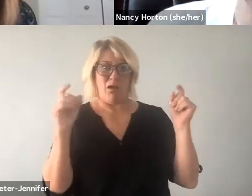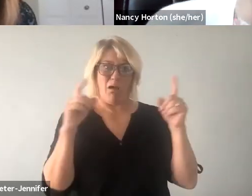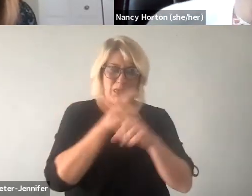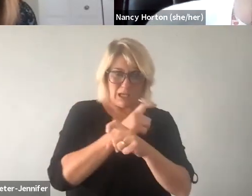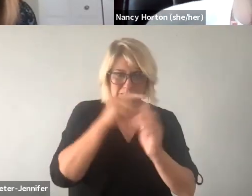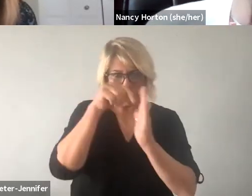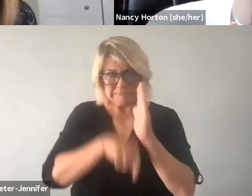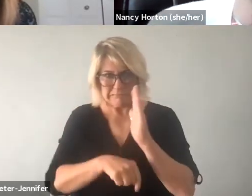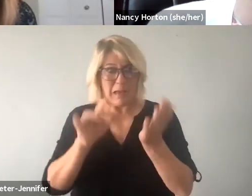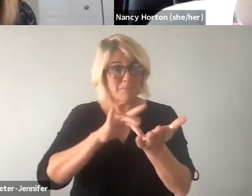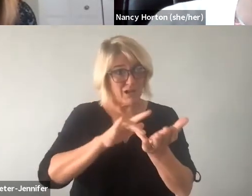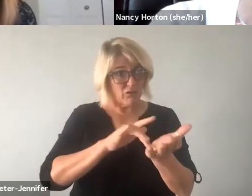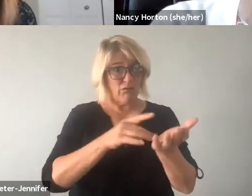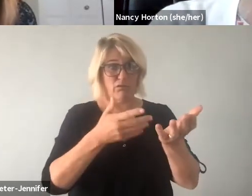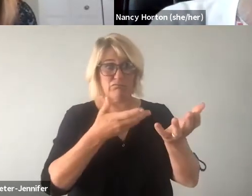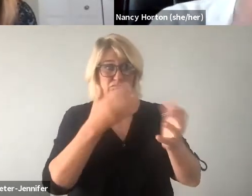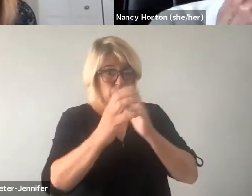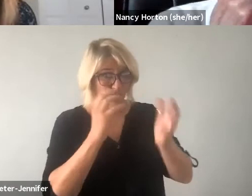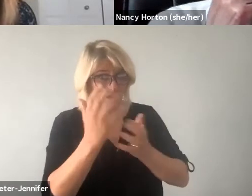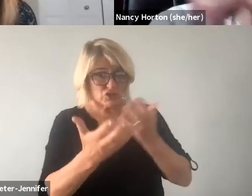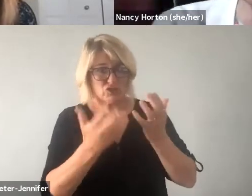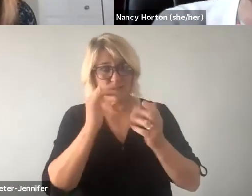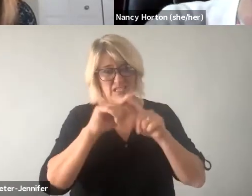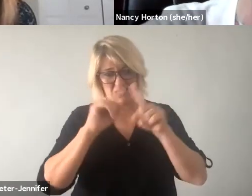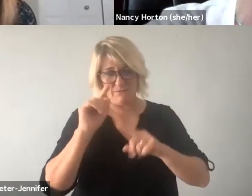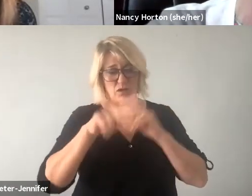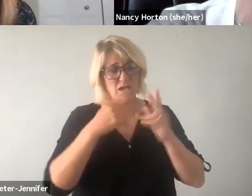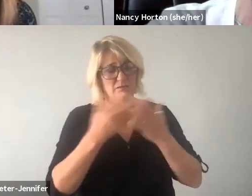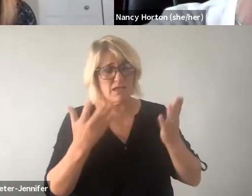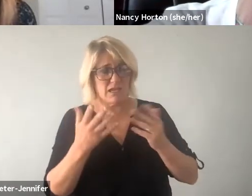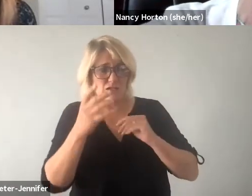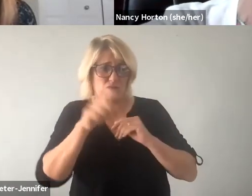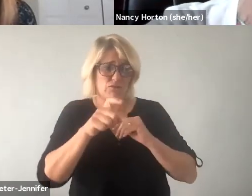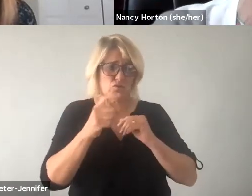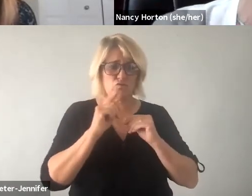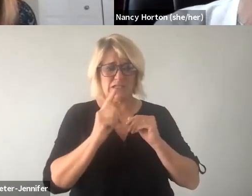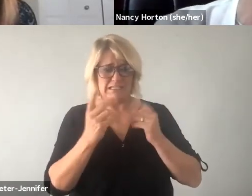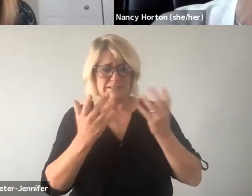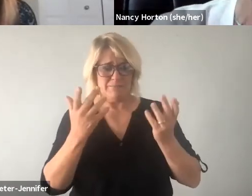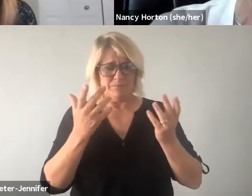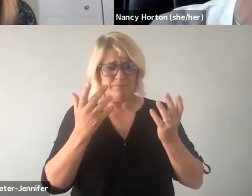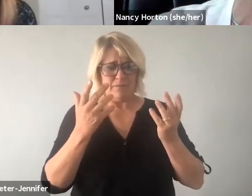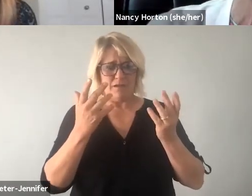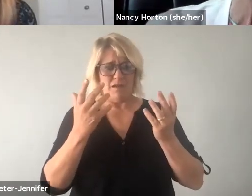and the type of communication that's going on. You know, we have simple exchanges, we have complex -- you know,